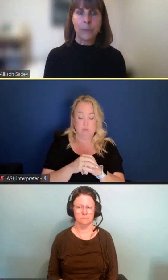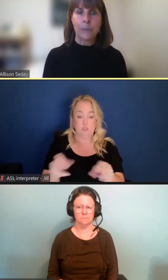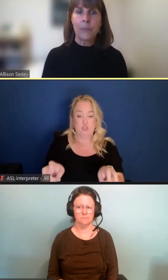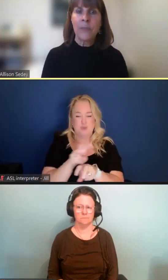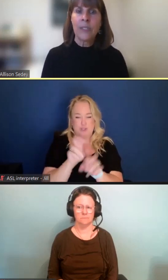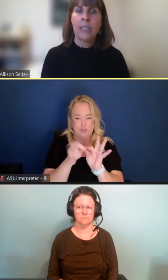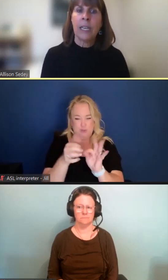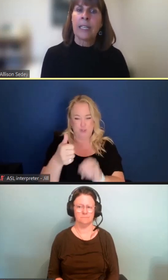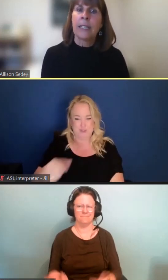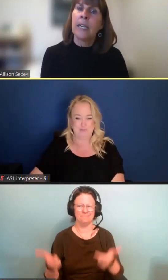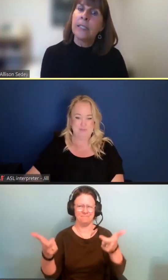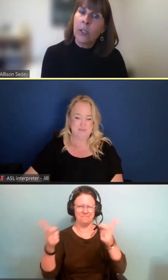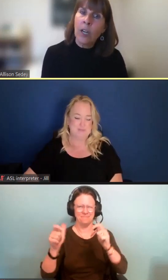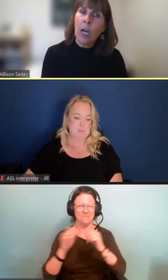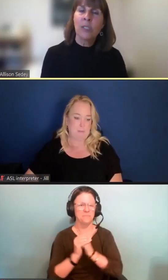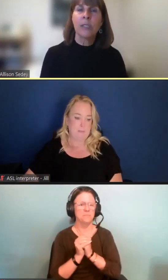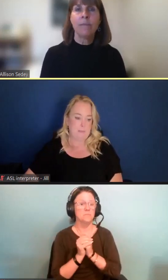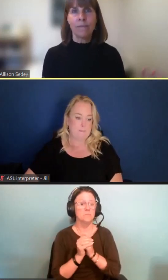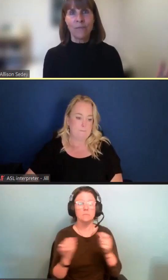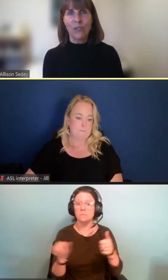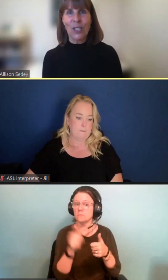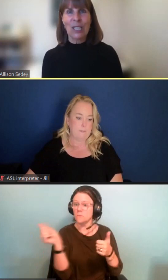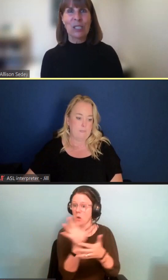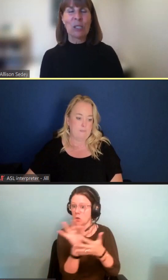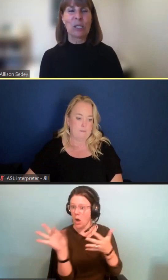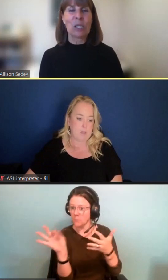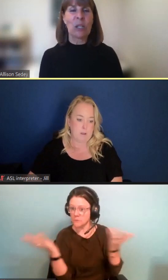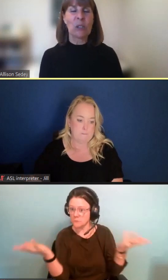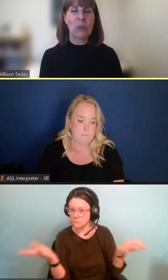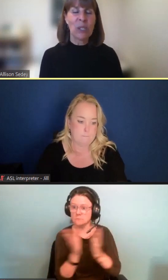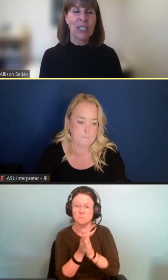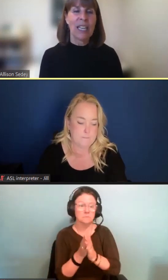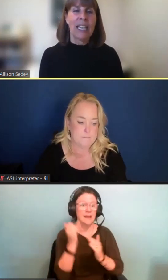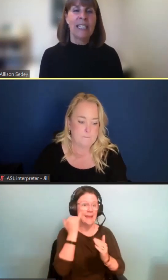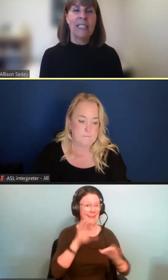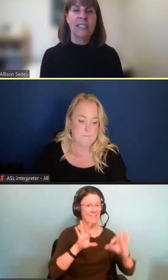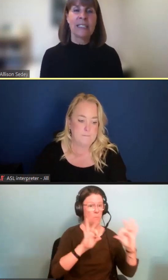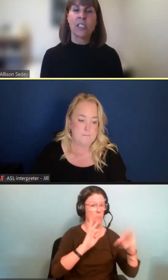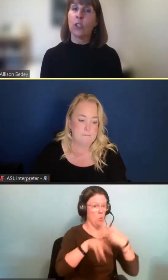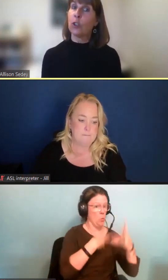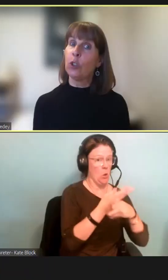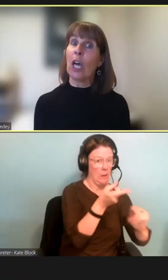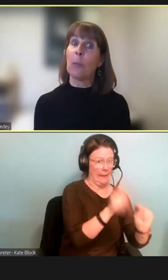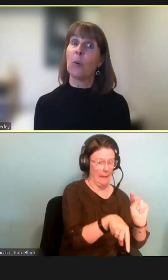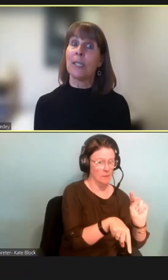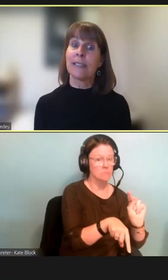doing another option if the ideal is not going to work is to do two time points